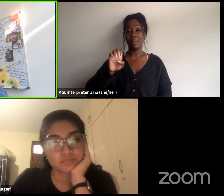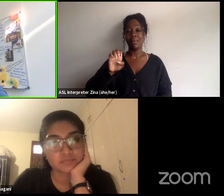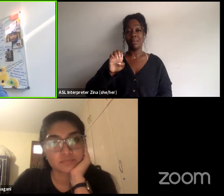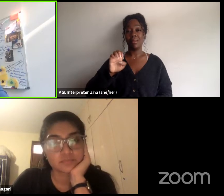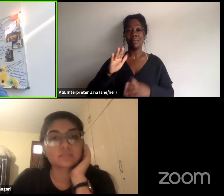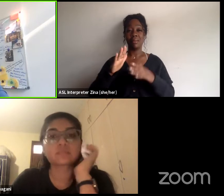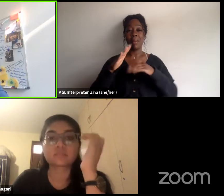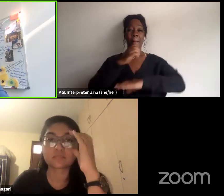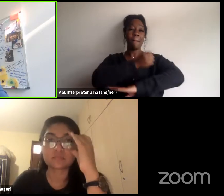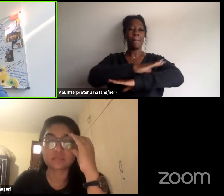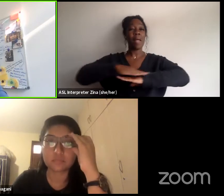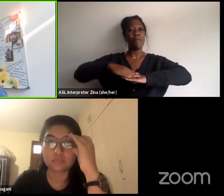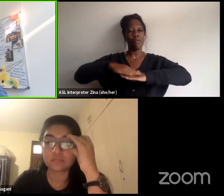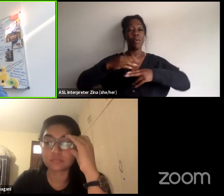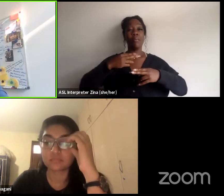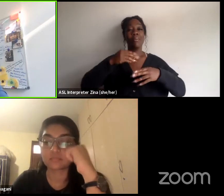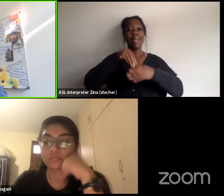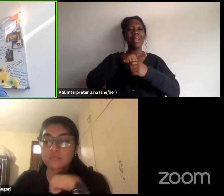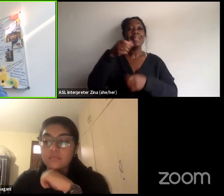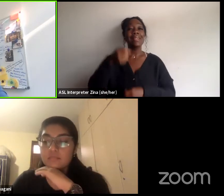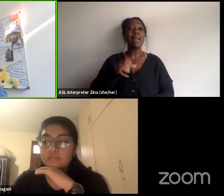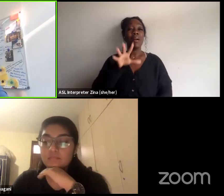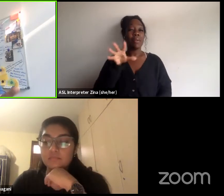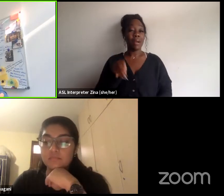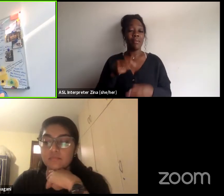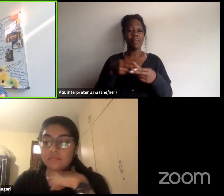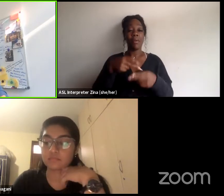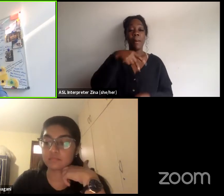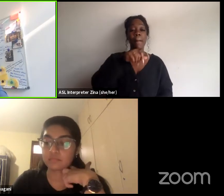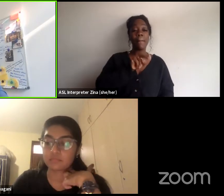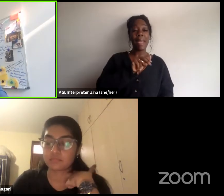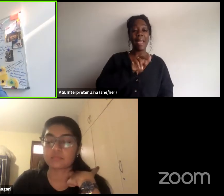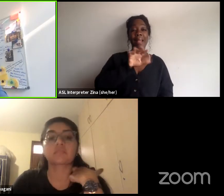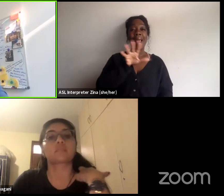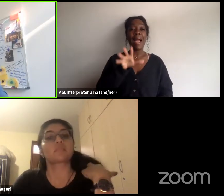called the Pan-African Creative Exchange and we call it PACE for short.